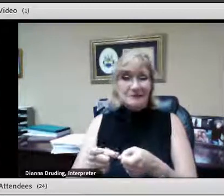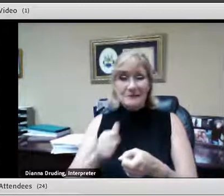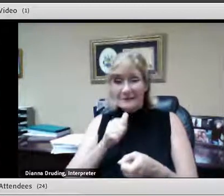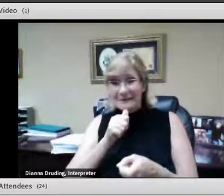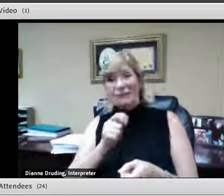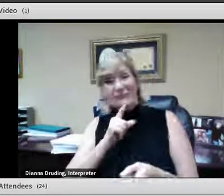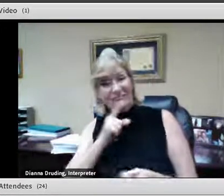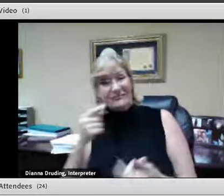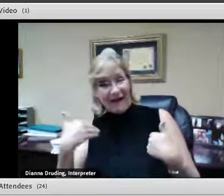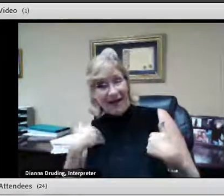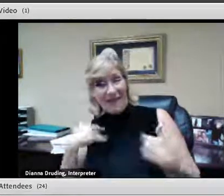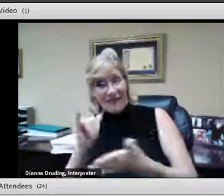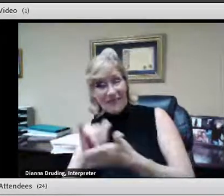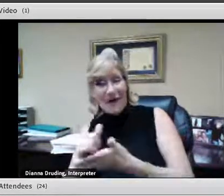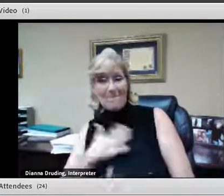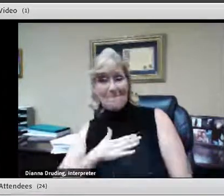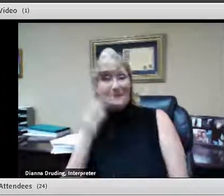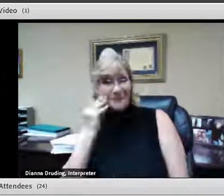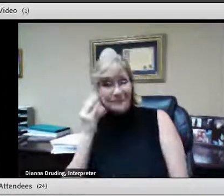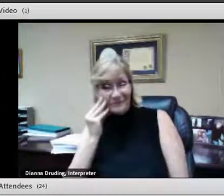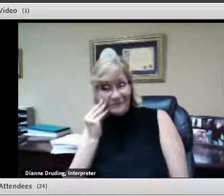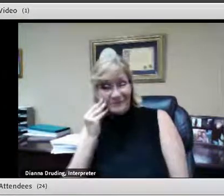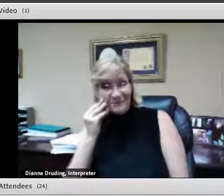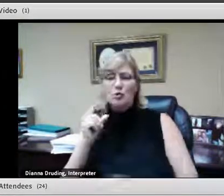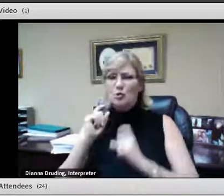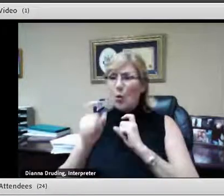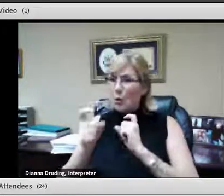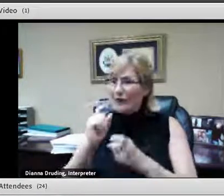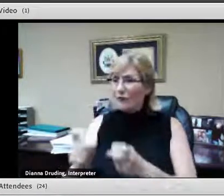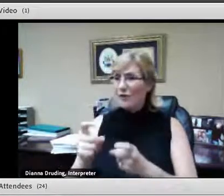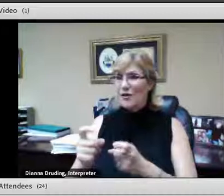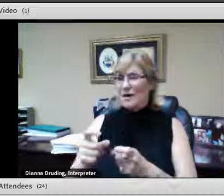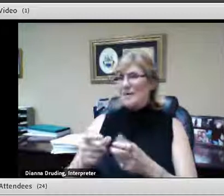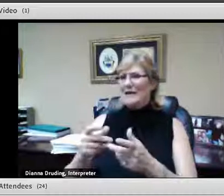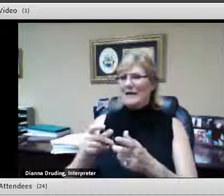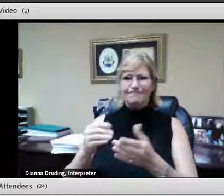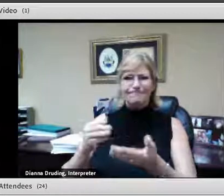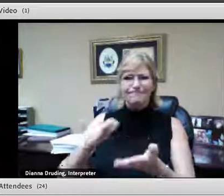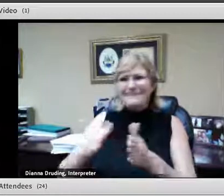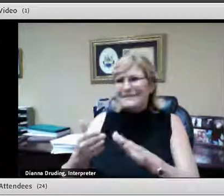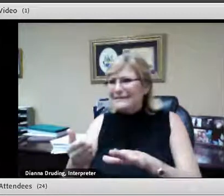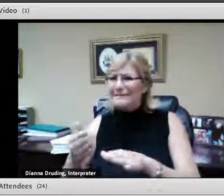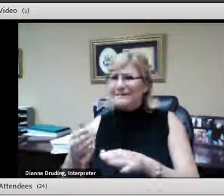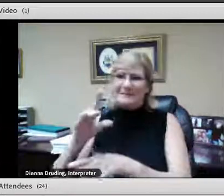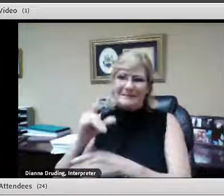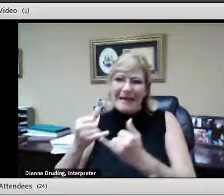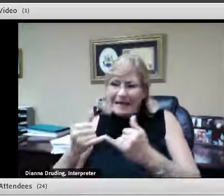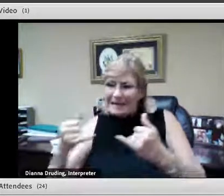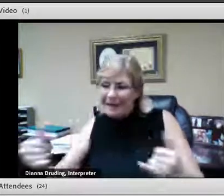So, giving them, you know, these timelines, these deadlines, these big projects helps them manage that.